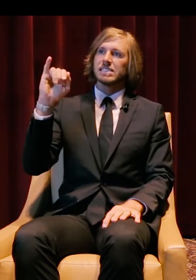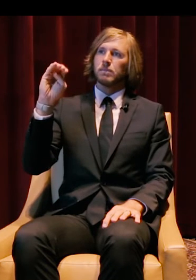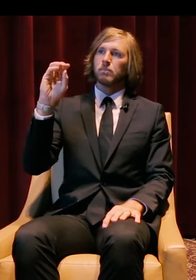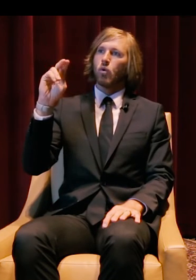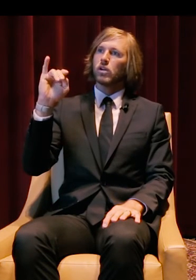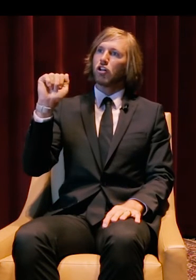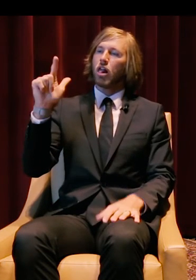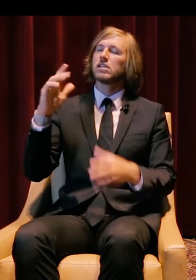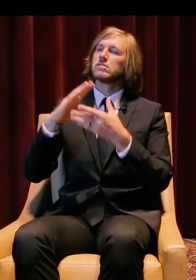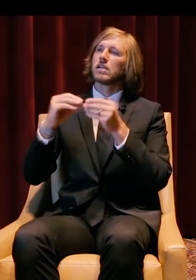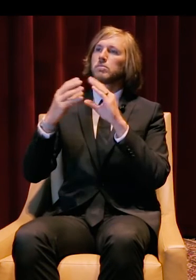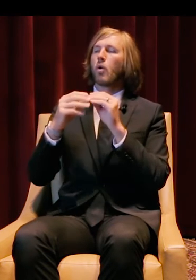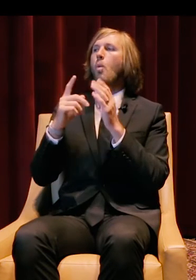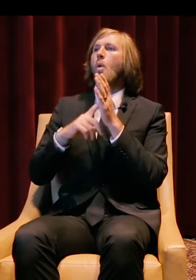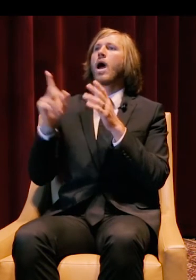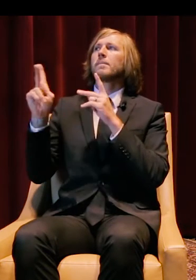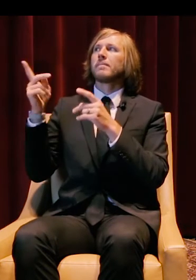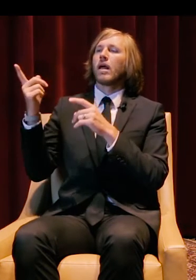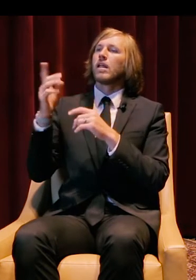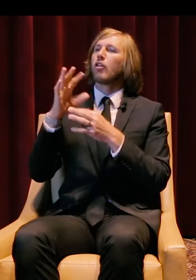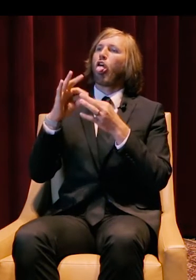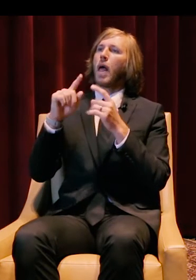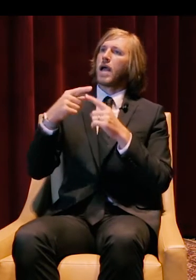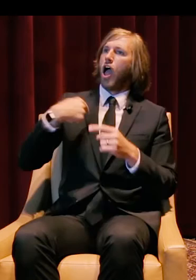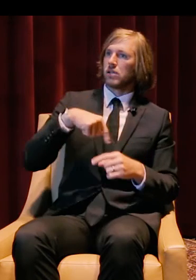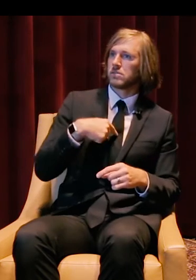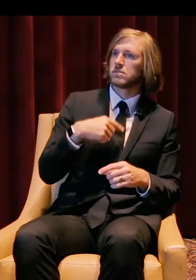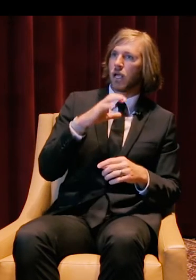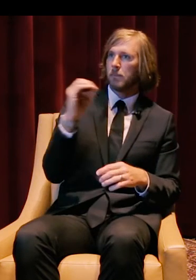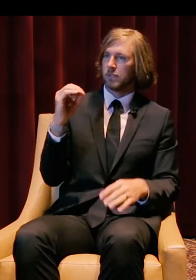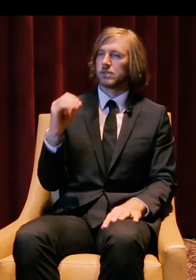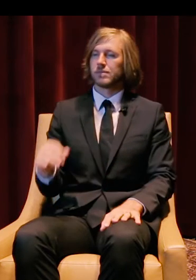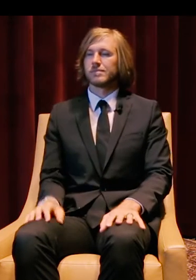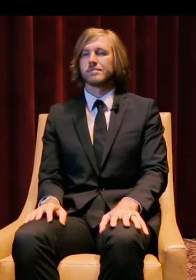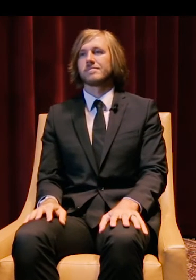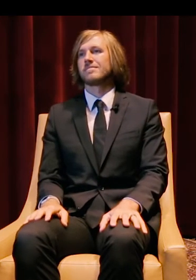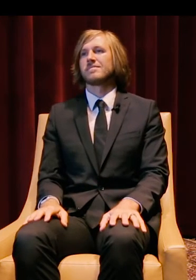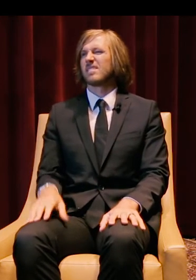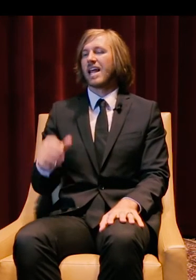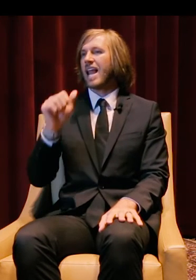It's entitled "What People Say About Us" or something like that. These aren't things that we said,